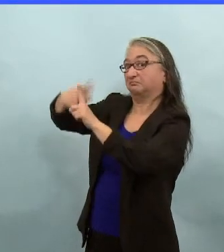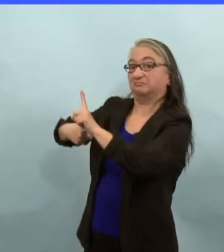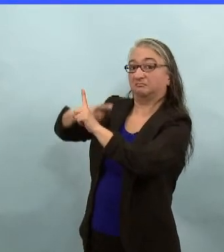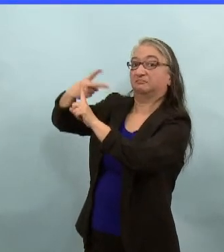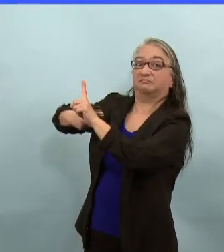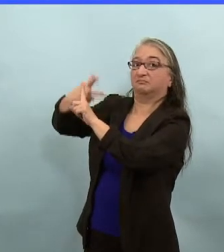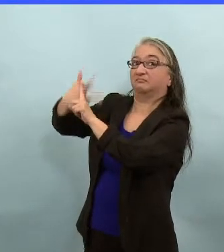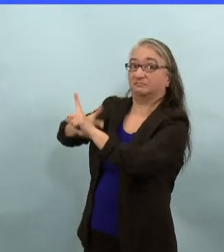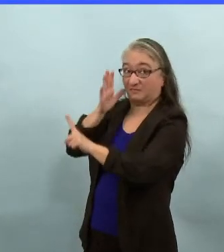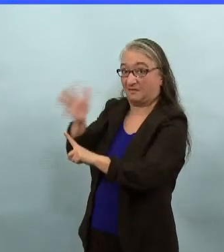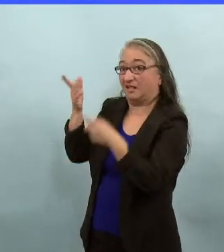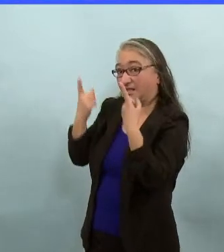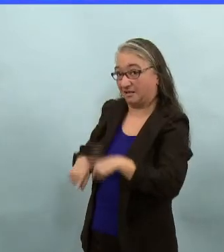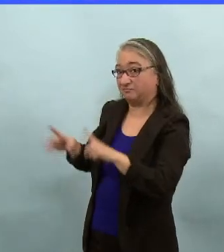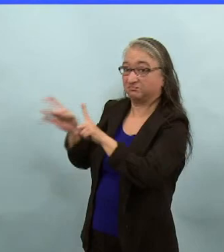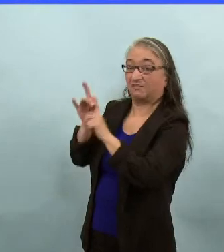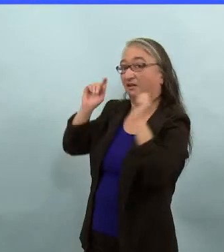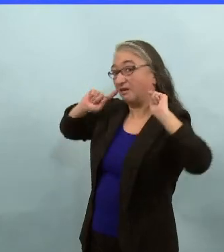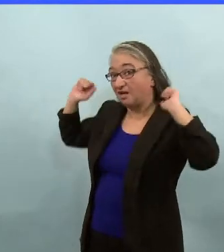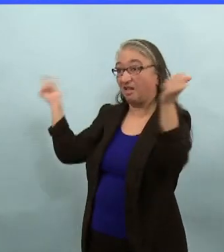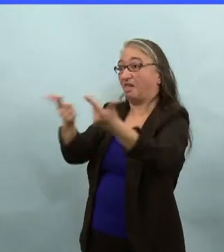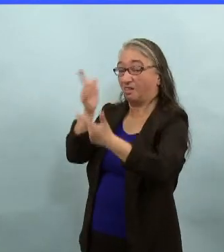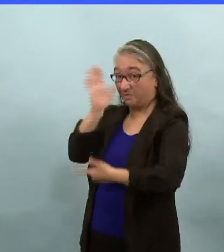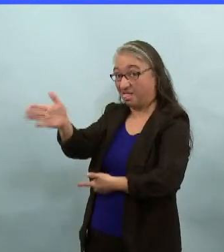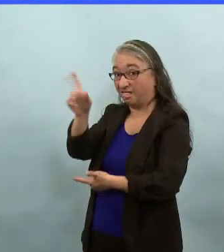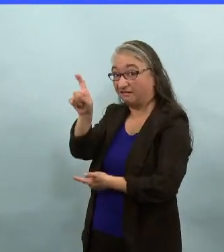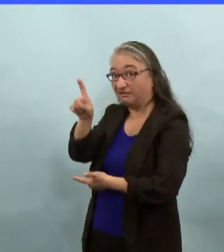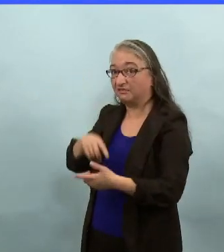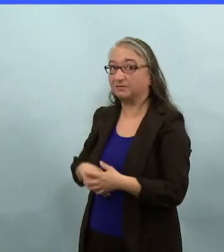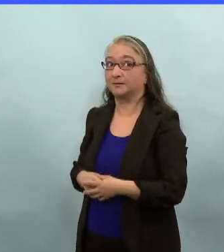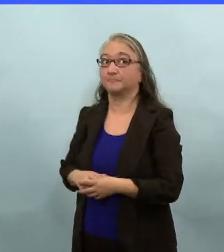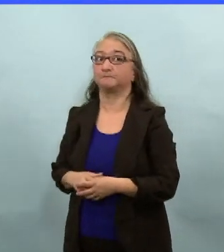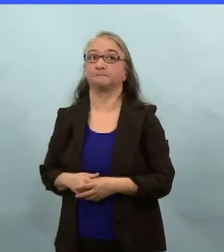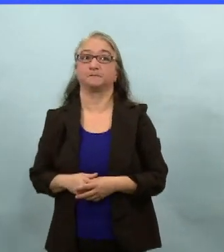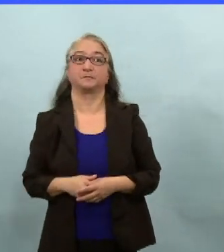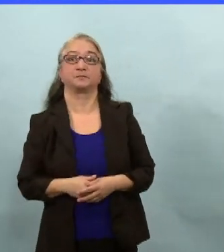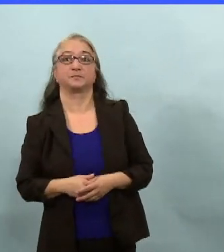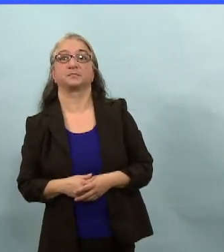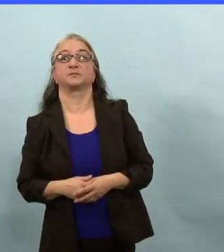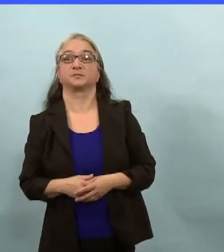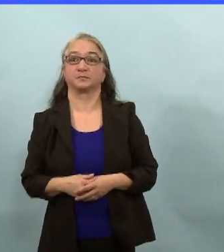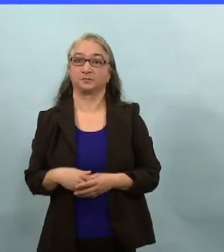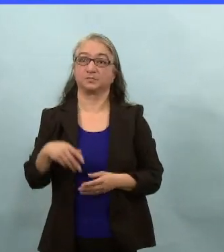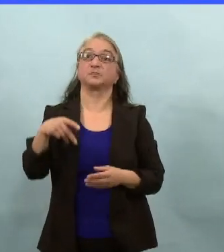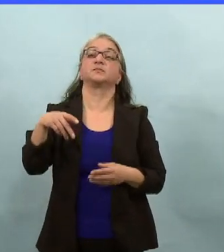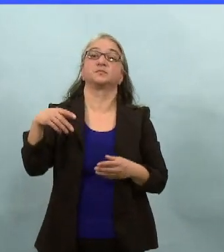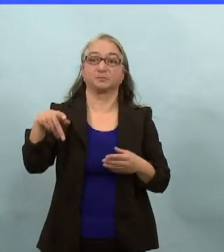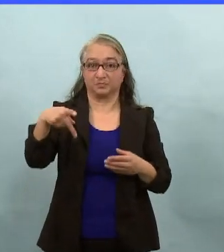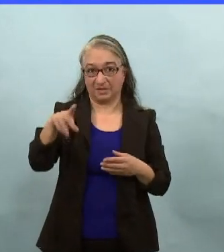sick i think what we're asking manitobans to do is to ensure that they get vaccinated vaccinated